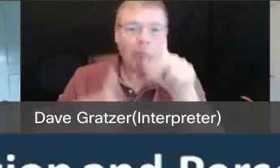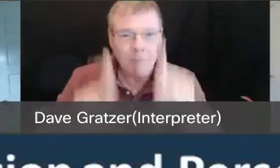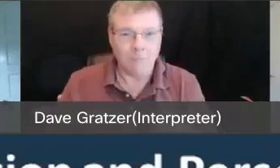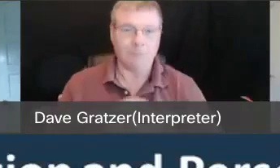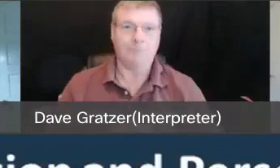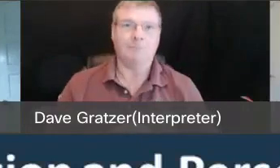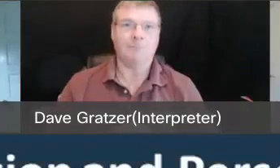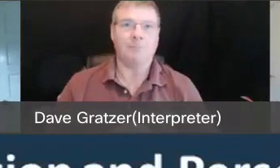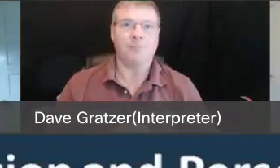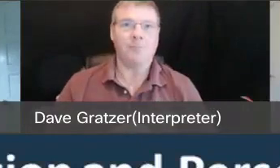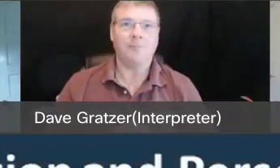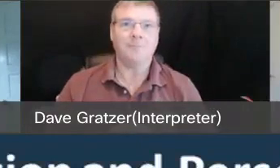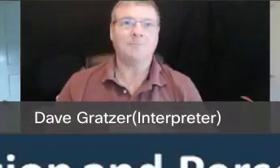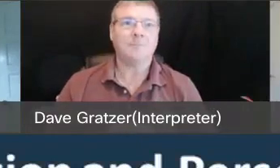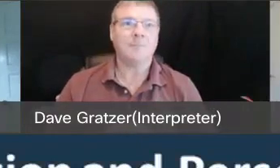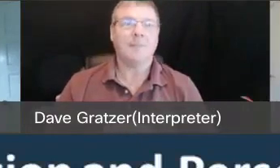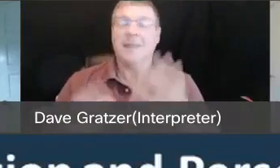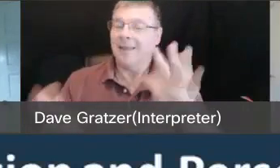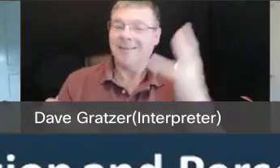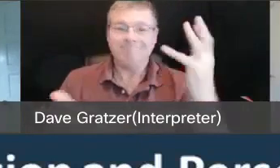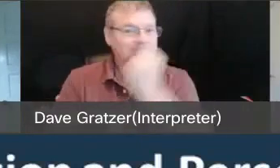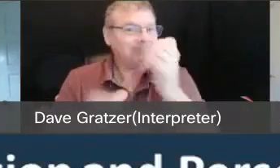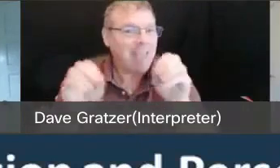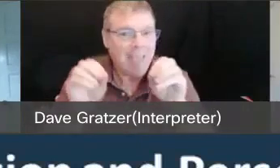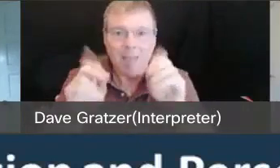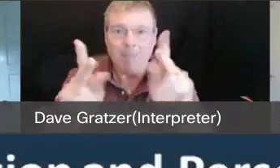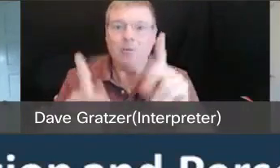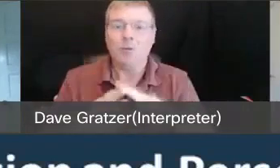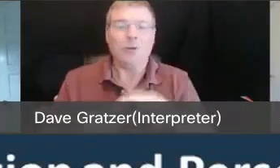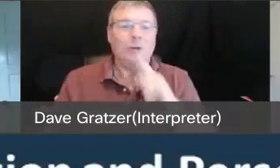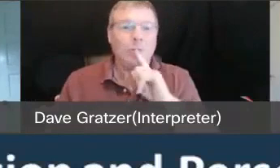Again, this is our opportunity to give a really vivid